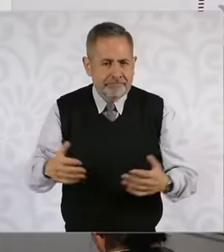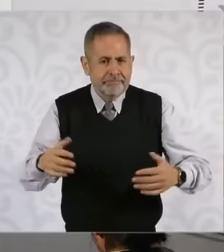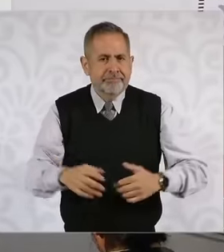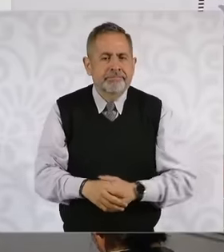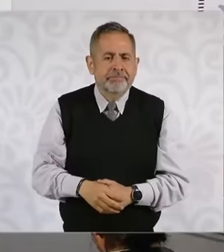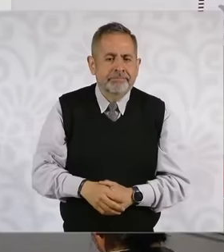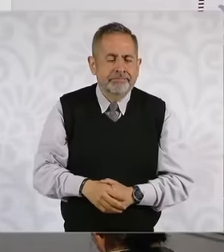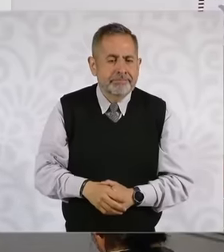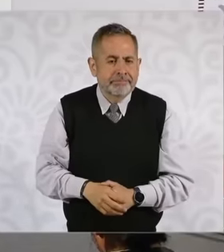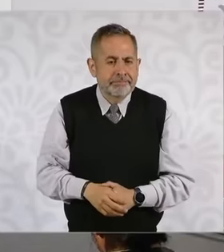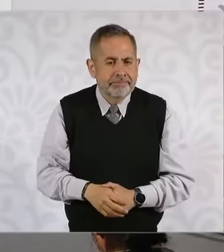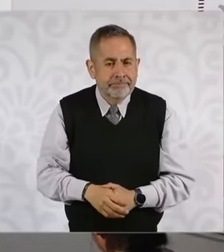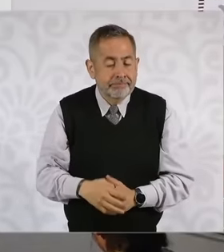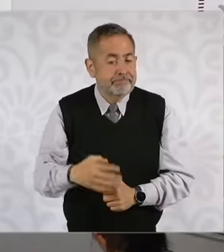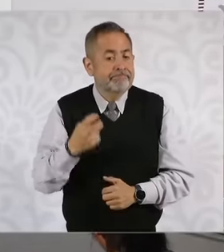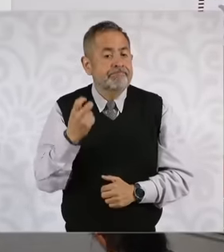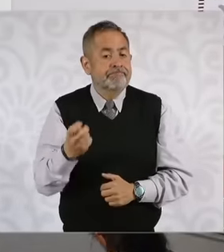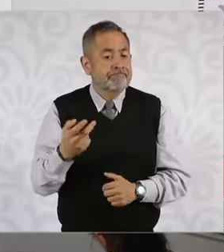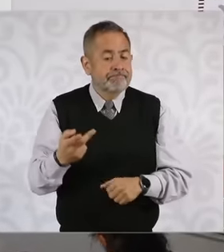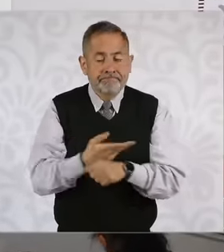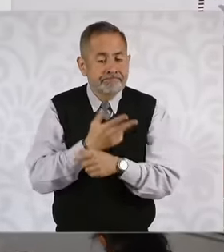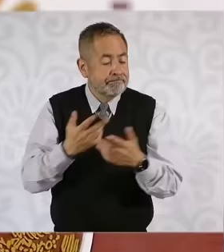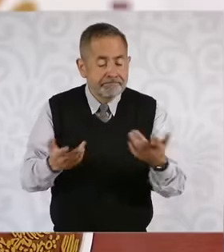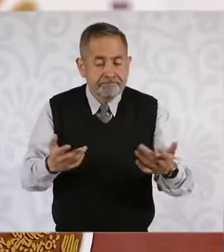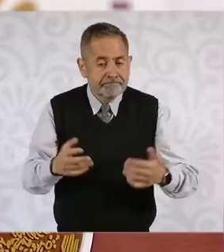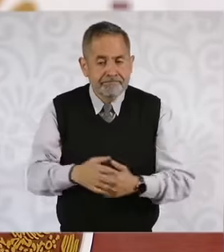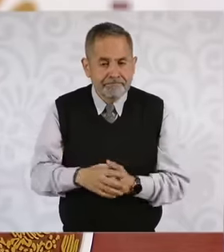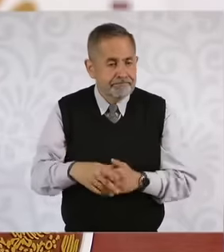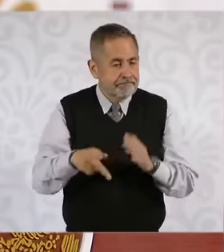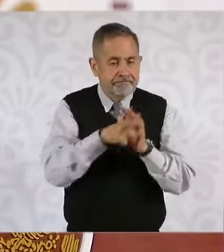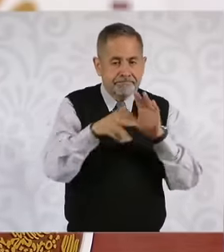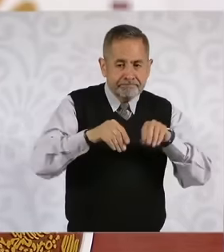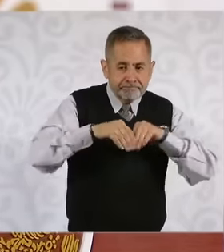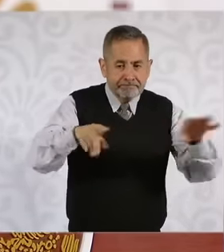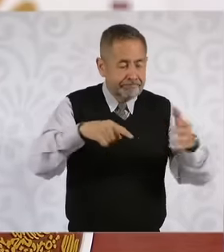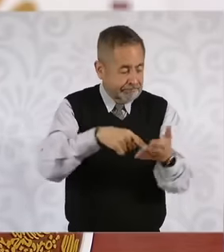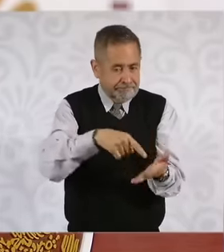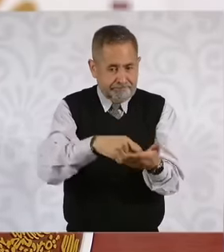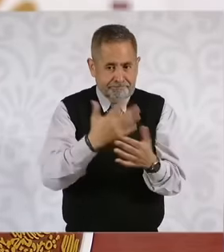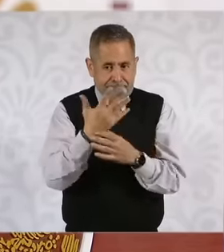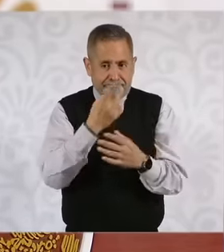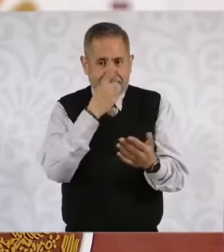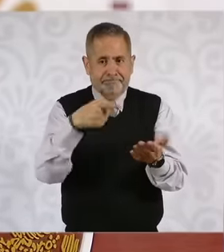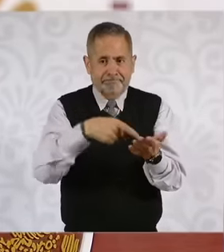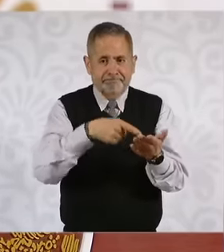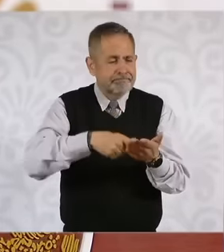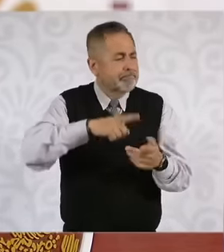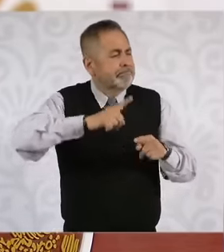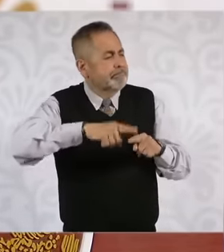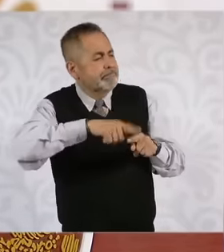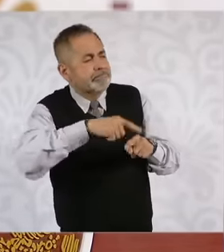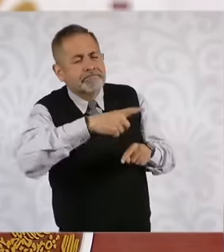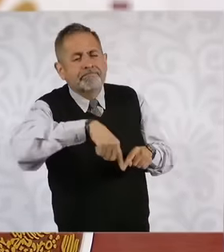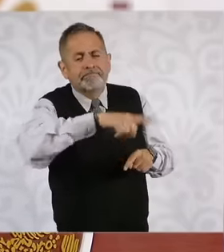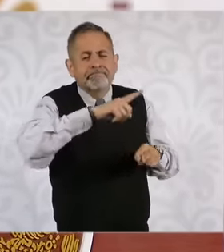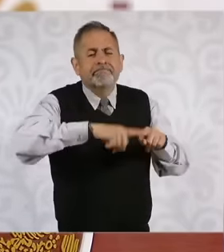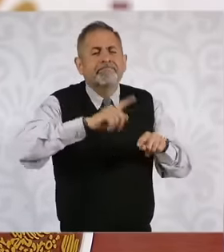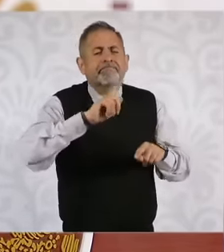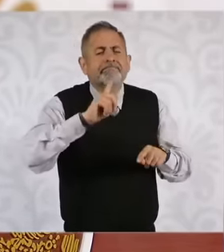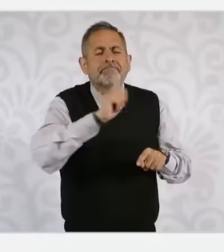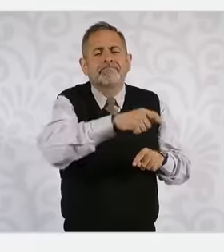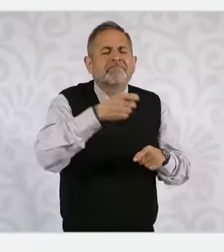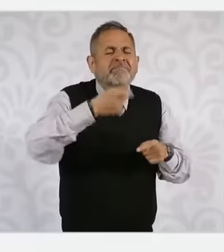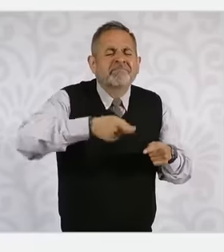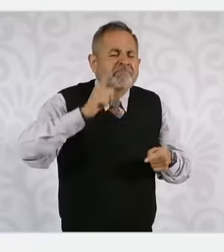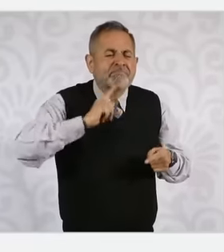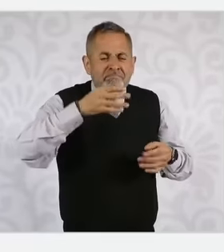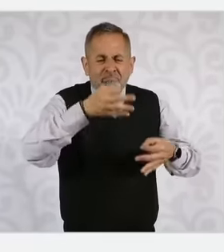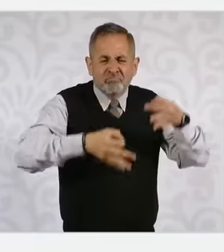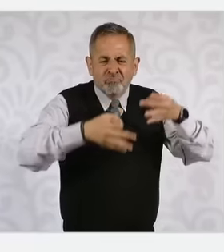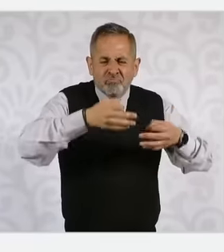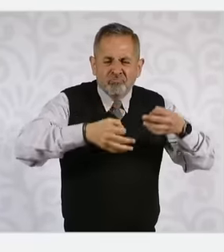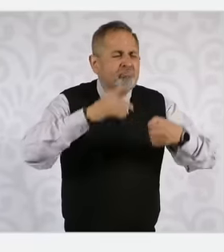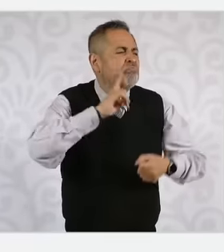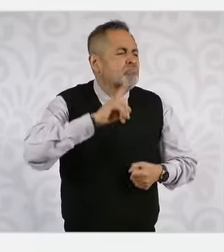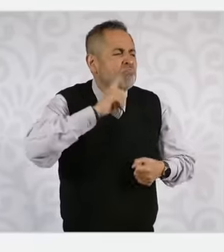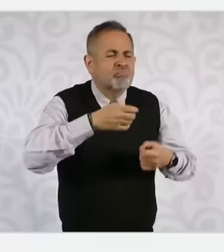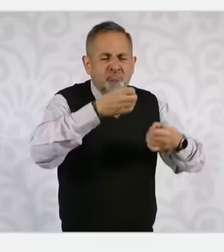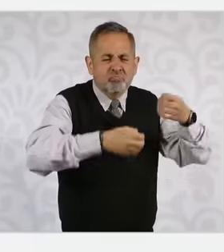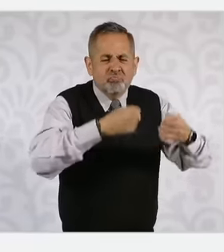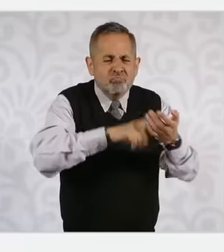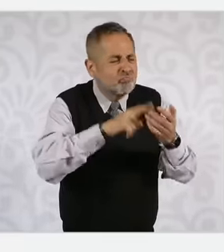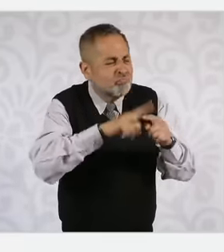, so here this newspaper says Who is this judge? What are we talking about? It says